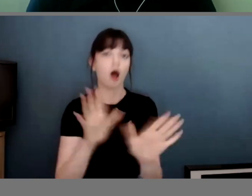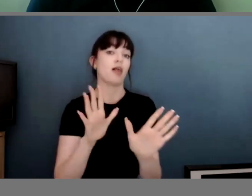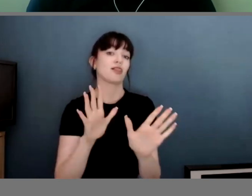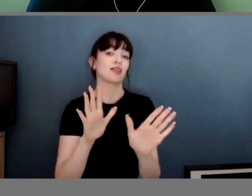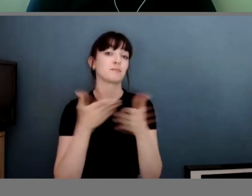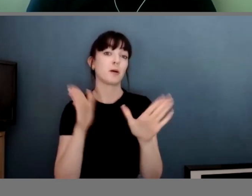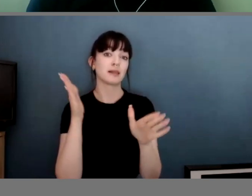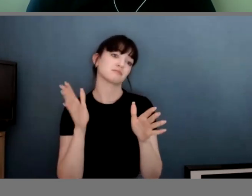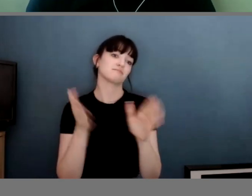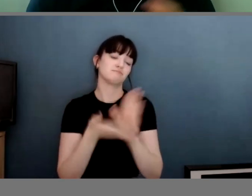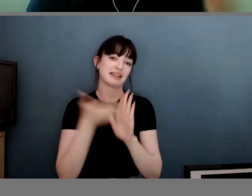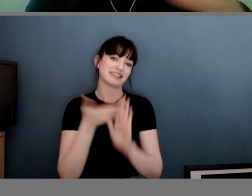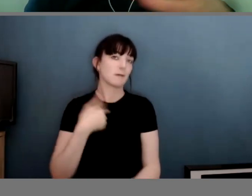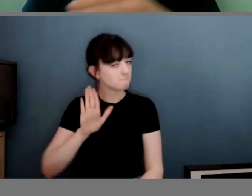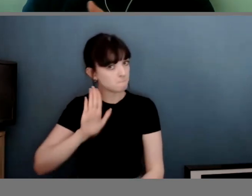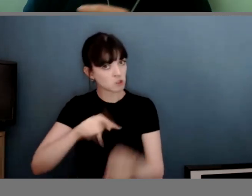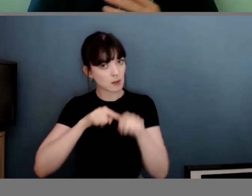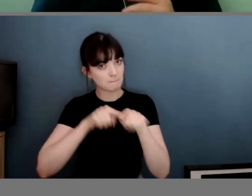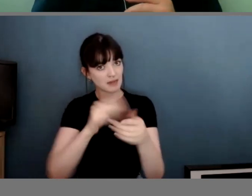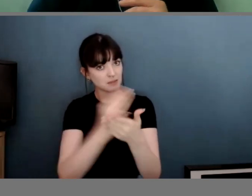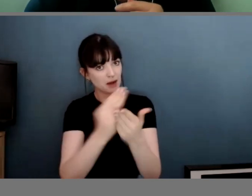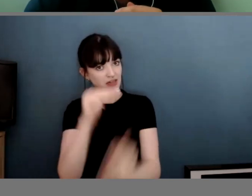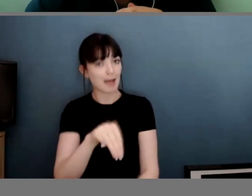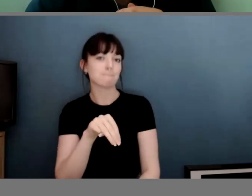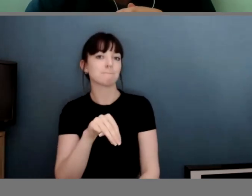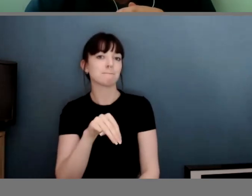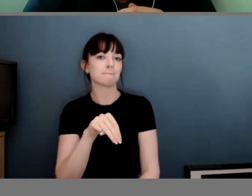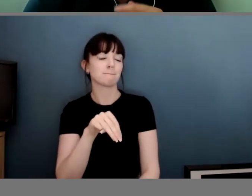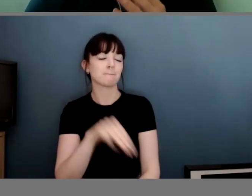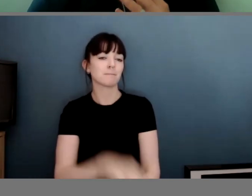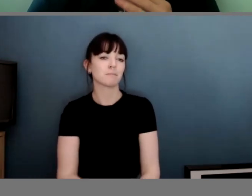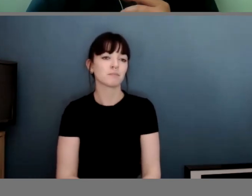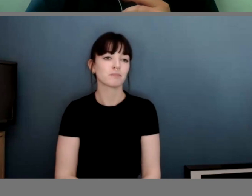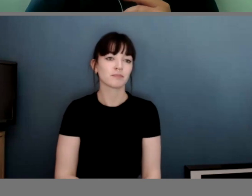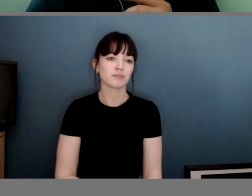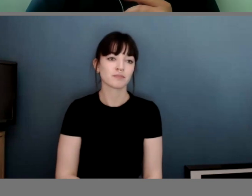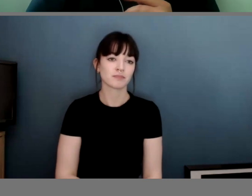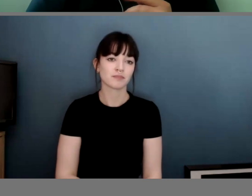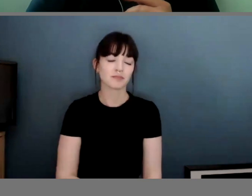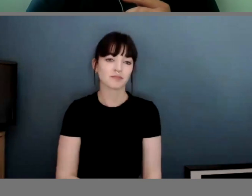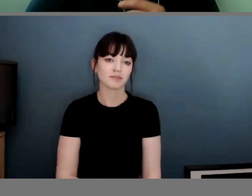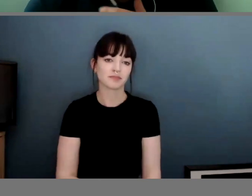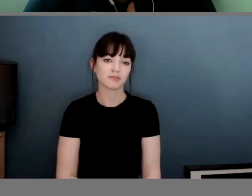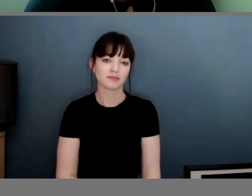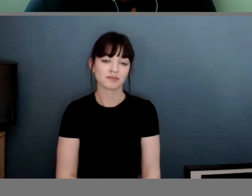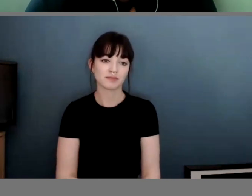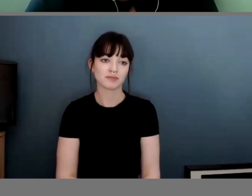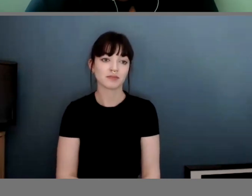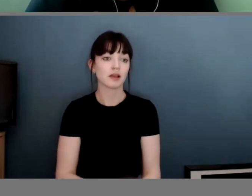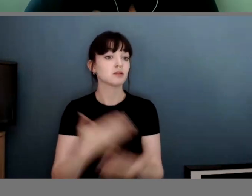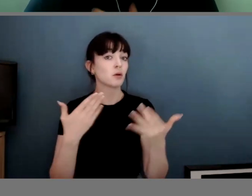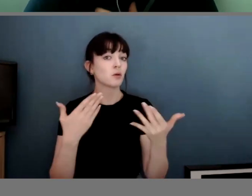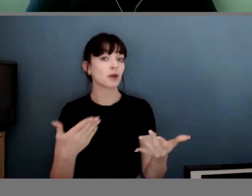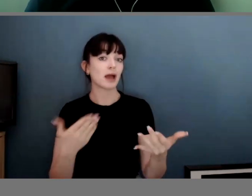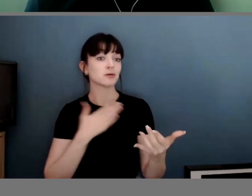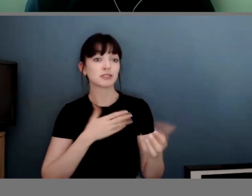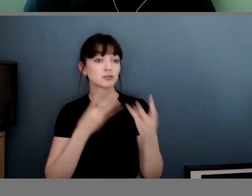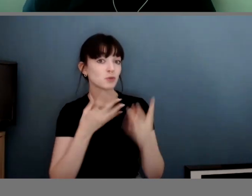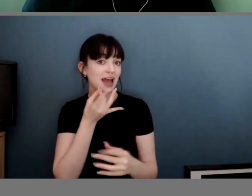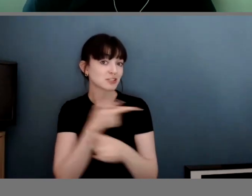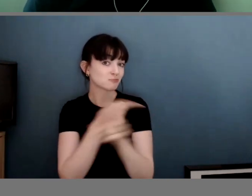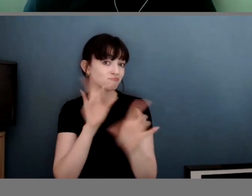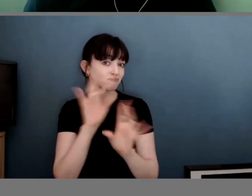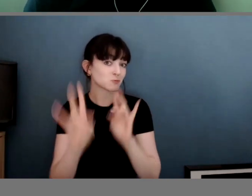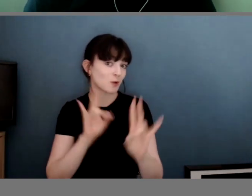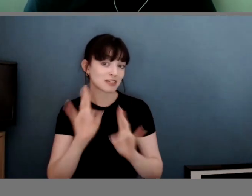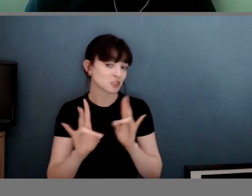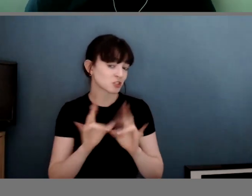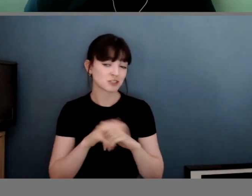into compliance of Part M at particular stages. So, to ask you a question on that considering